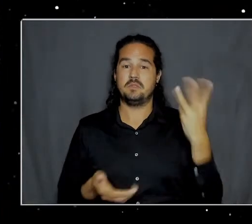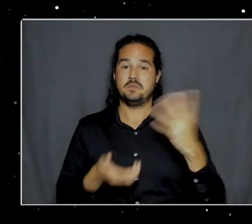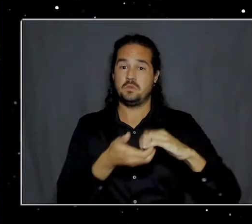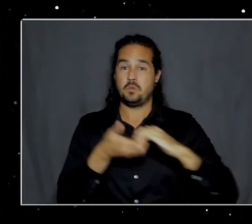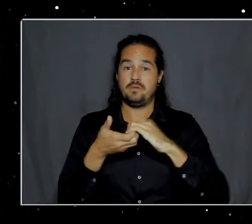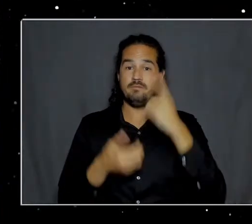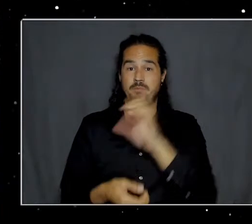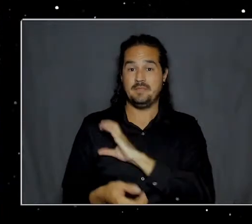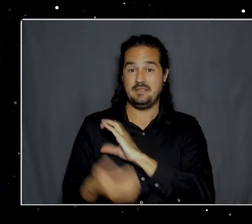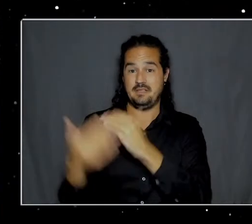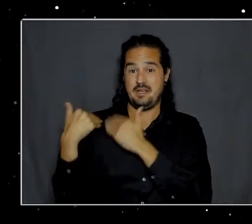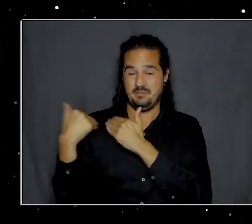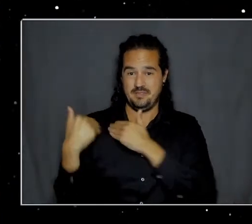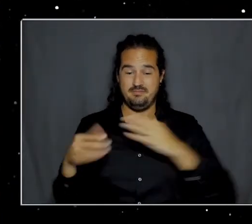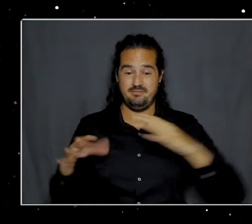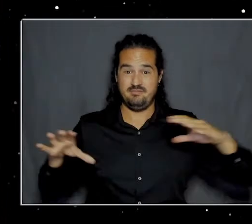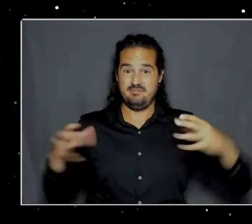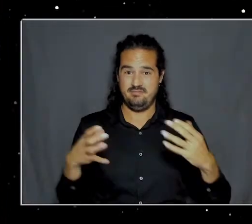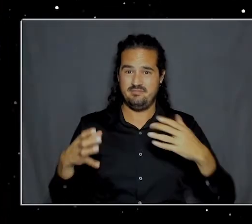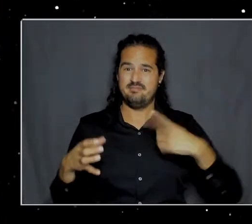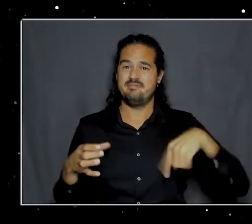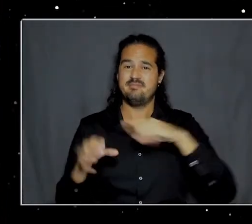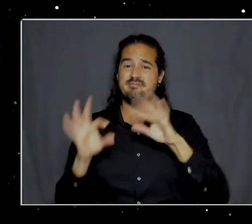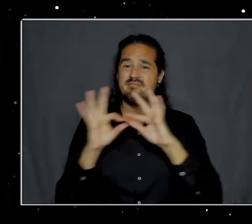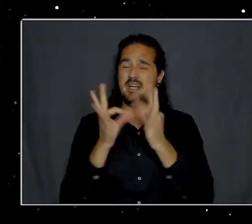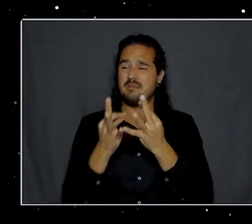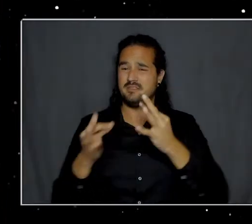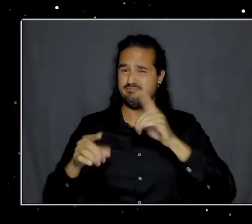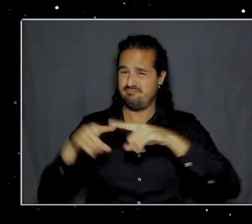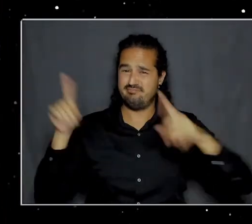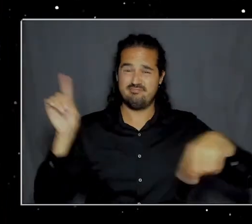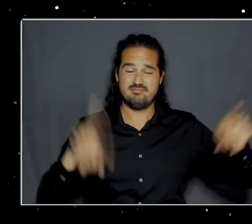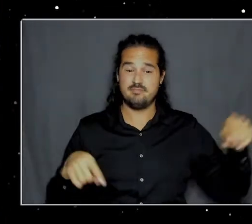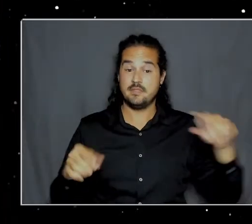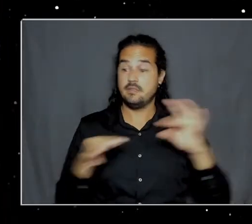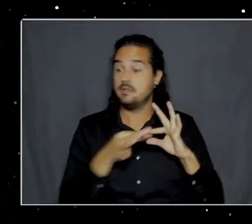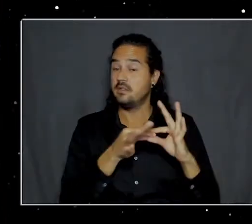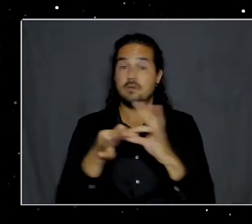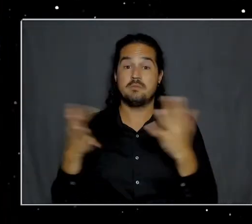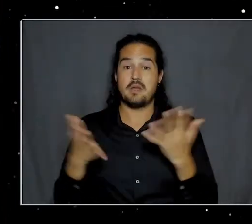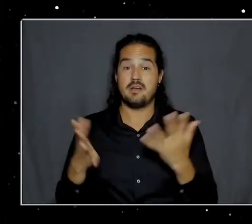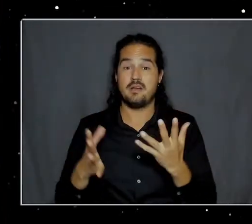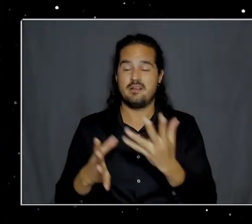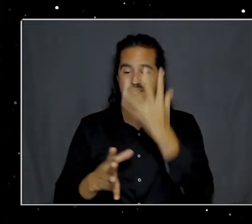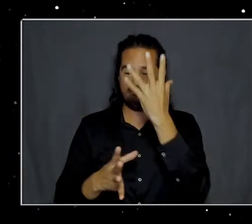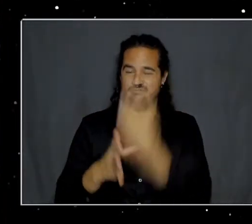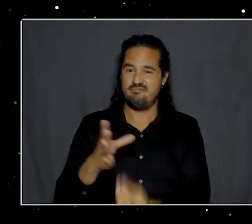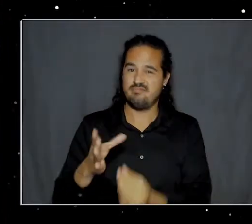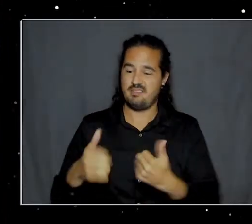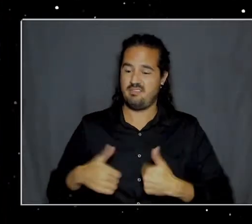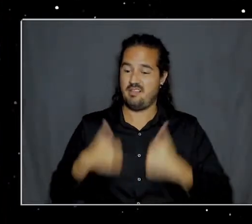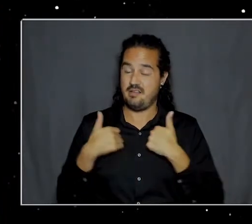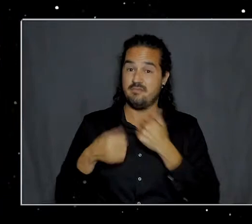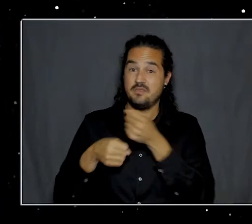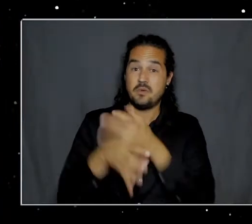MOST TRAGIC WAY, THE LOSS OF LIFE BY OUR PEACE OFFICERS. NOEL PARRISH: